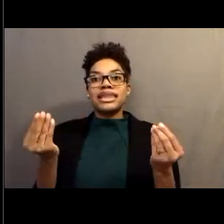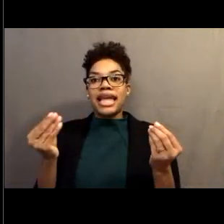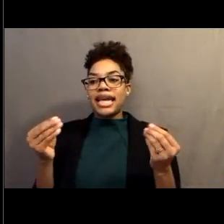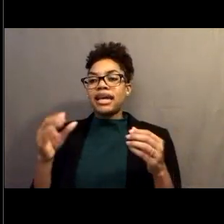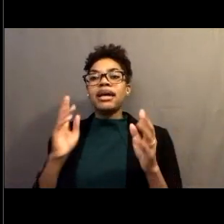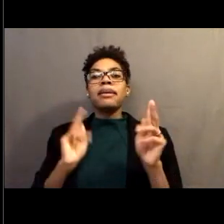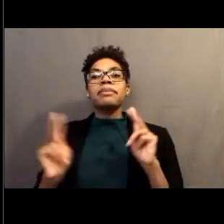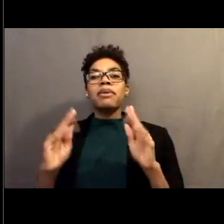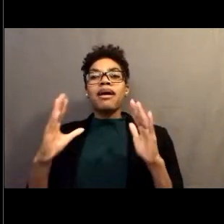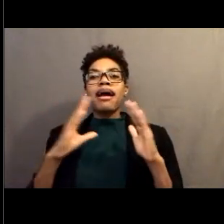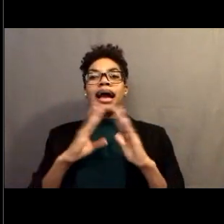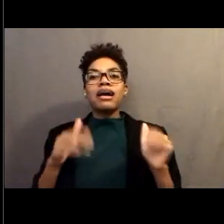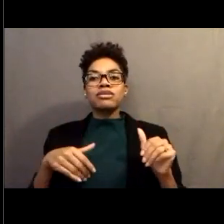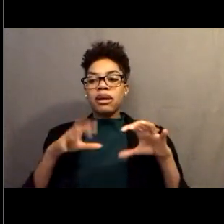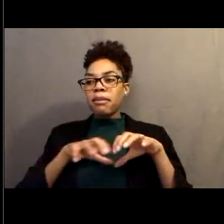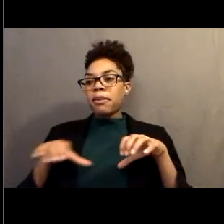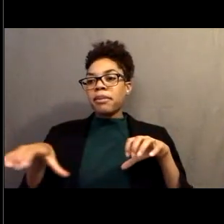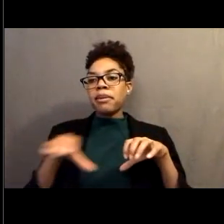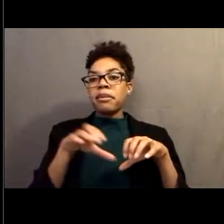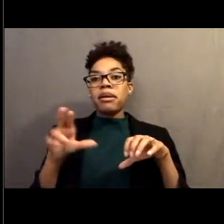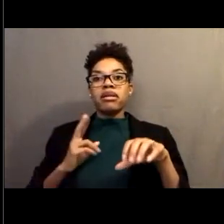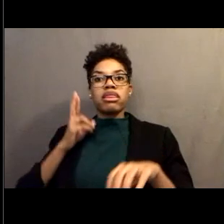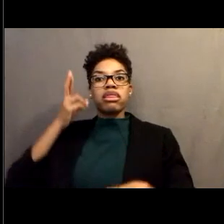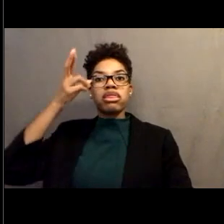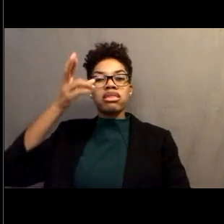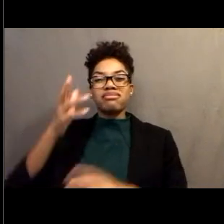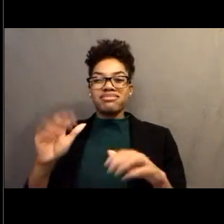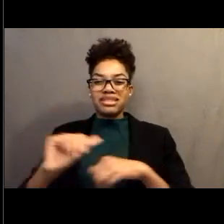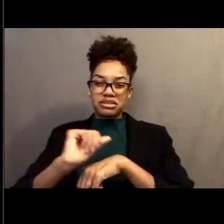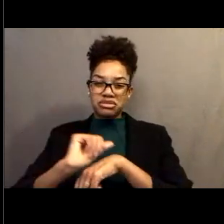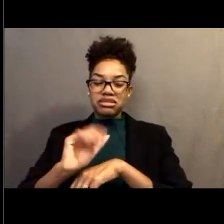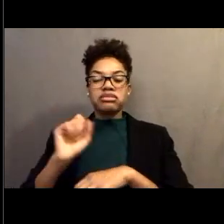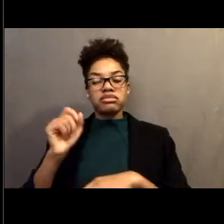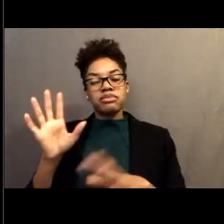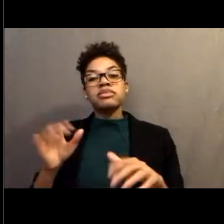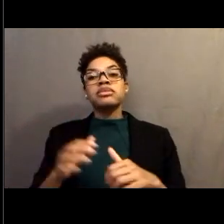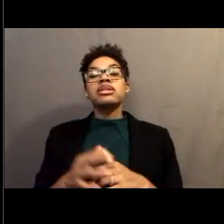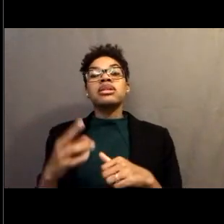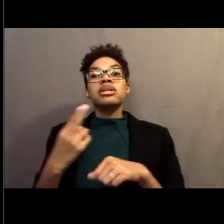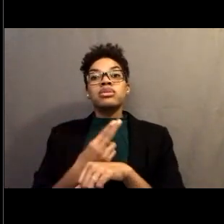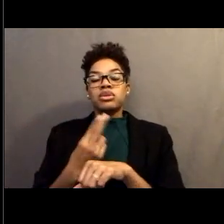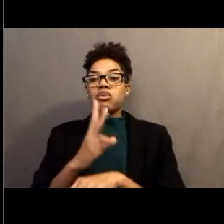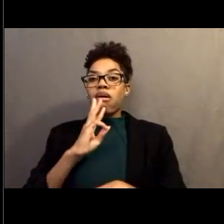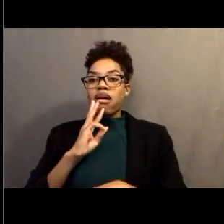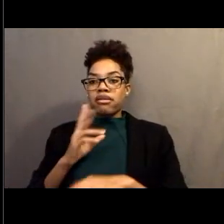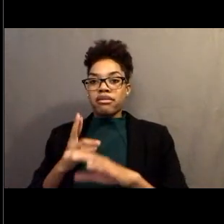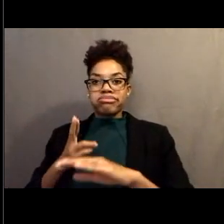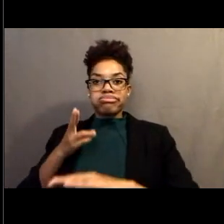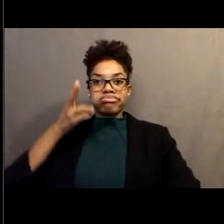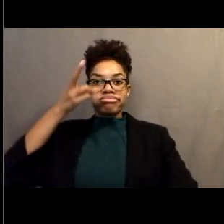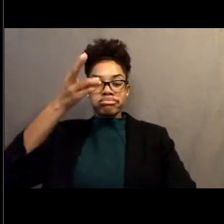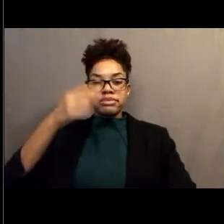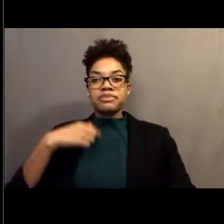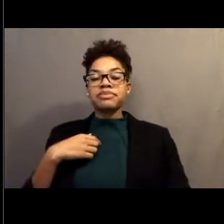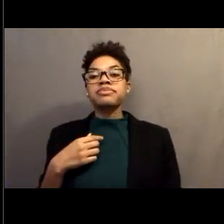And then we basically use the earth's rotation to give us a boost in a sense. But on the on the polar orbiting satellites, you want to fly south.